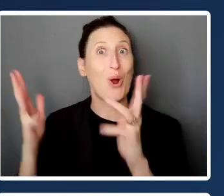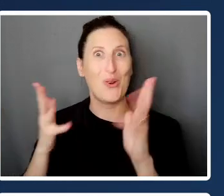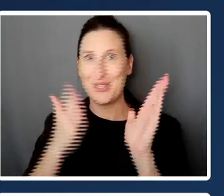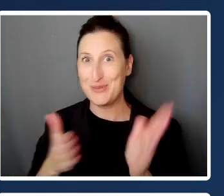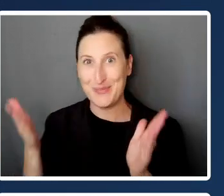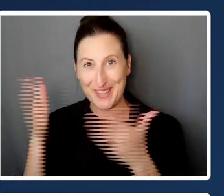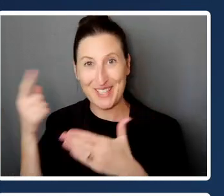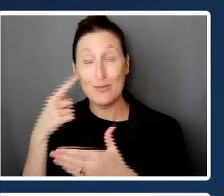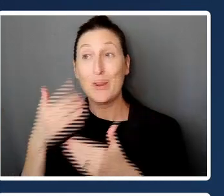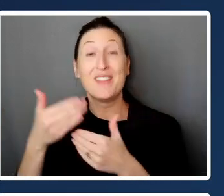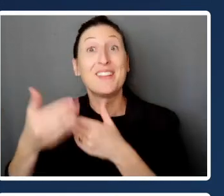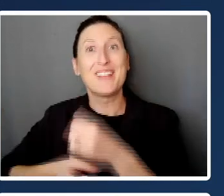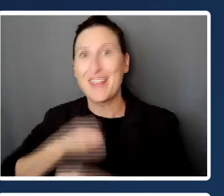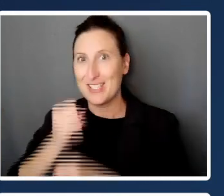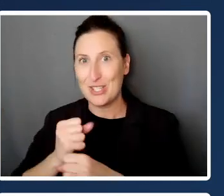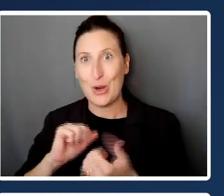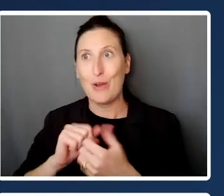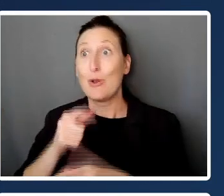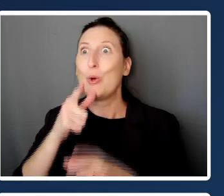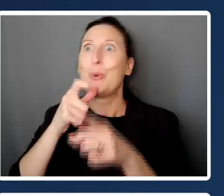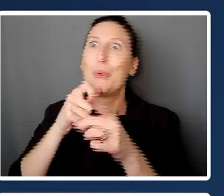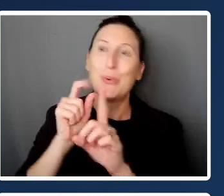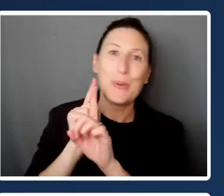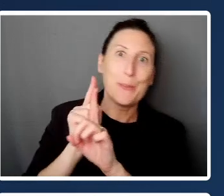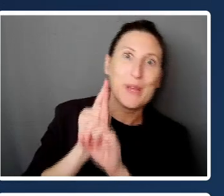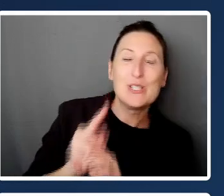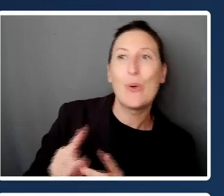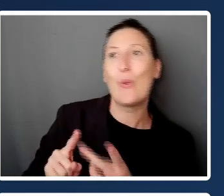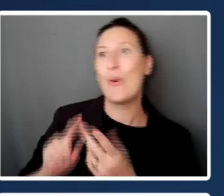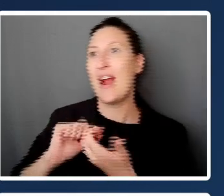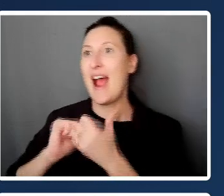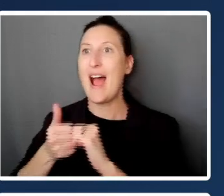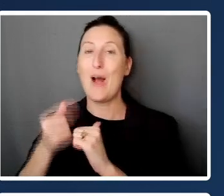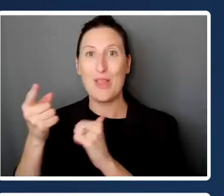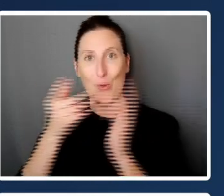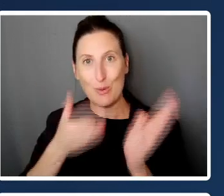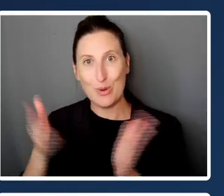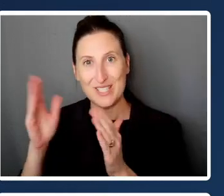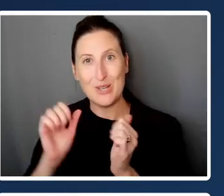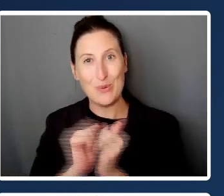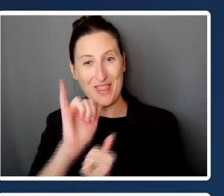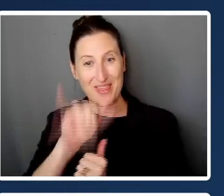of how -- who's going to be the mentors and how they're going to proceed with that. Next slide.